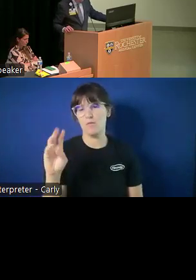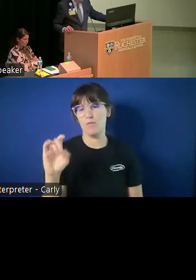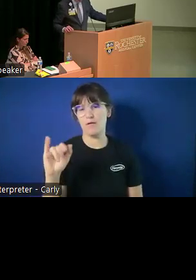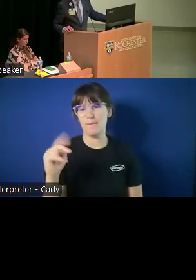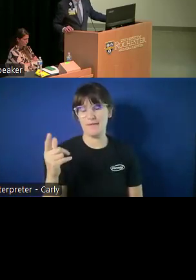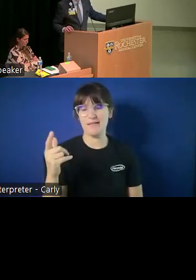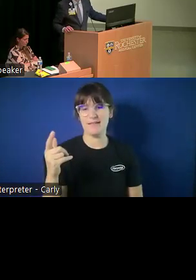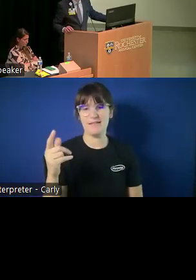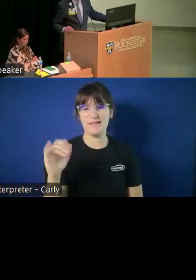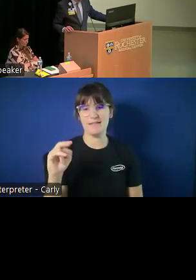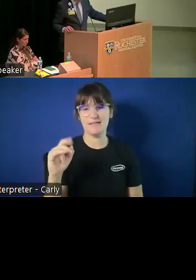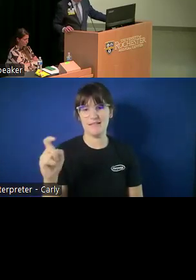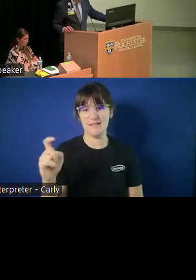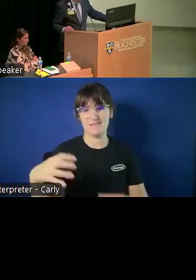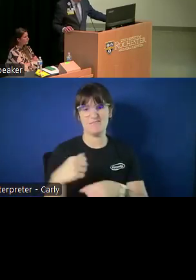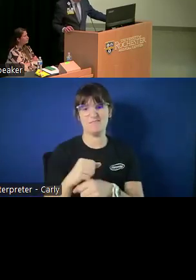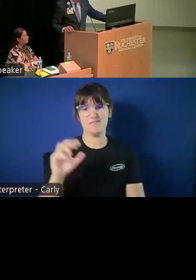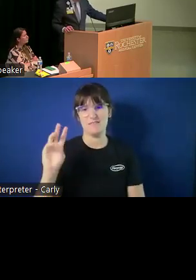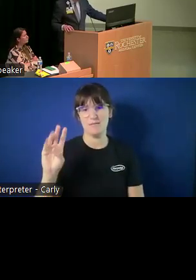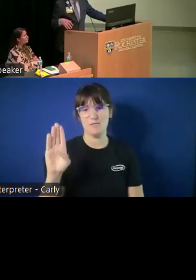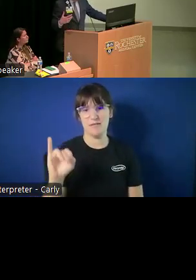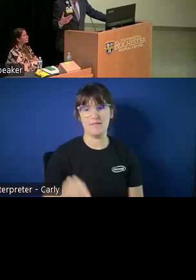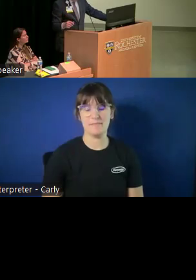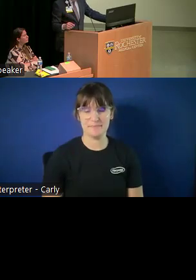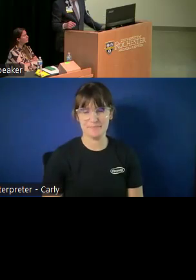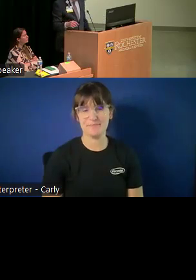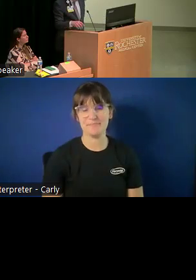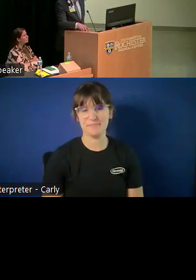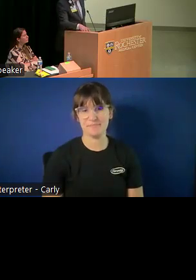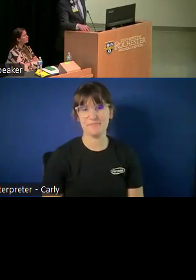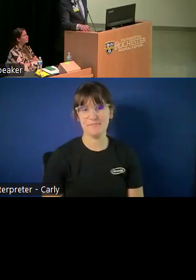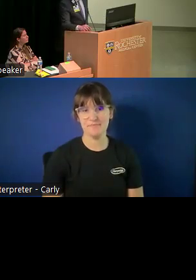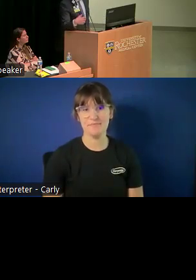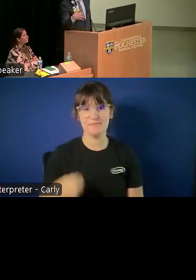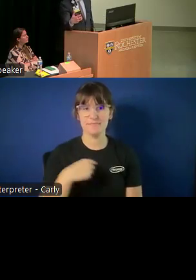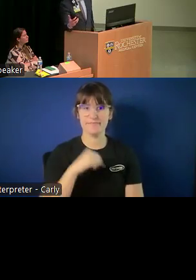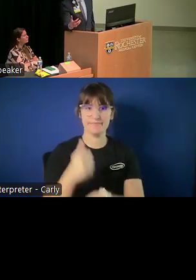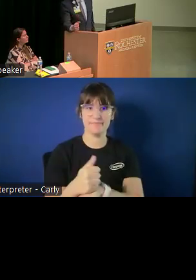uh global measure of of well-being uh we developed four strategic areas to guide us through the first